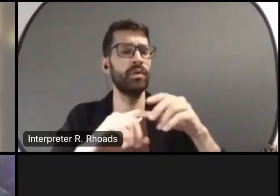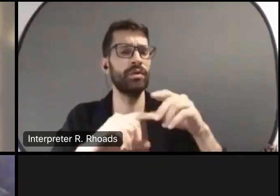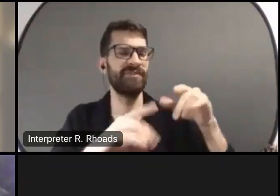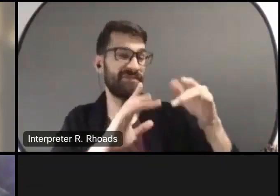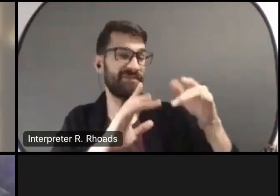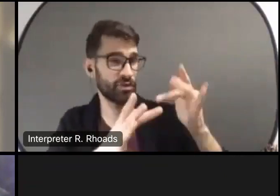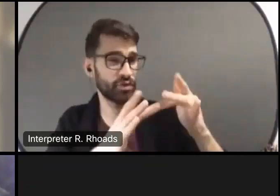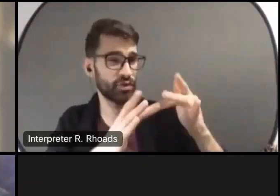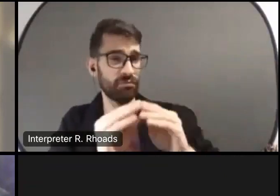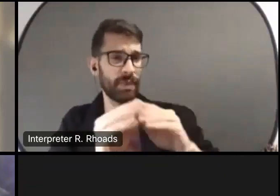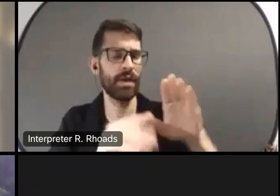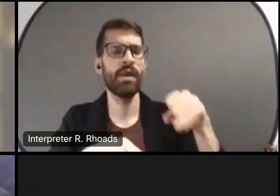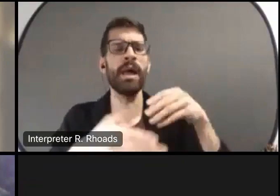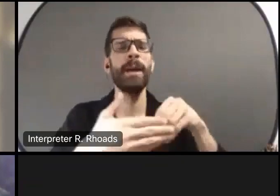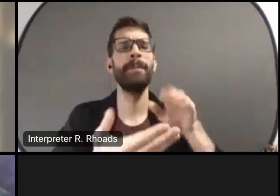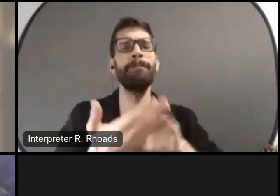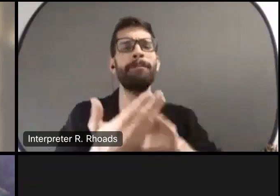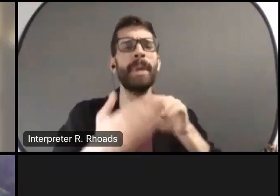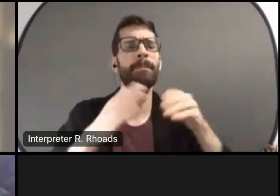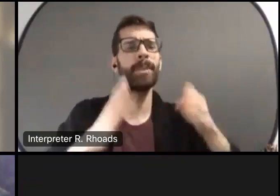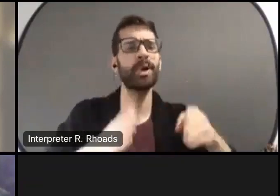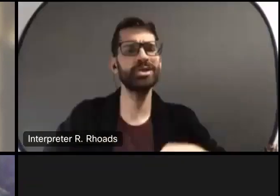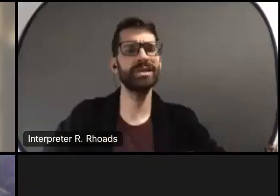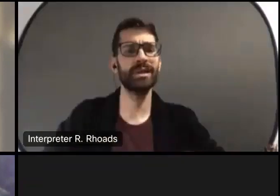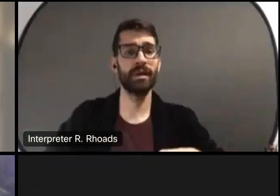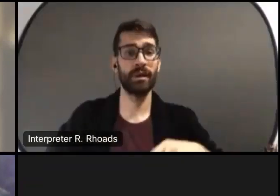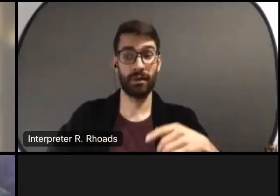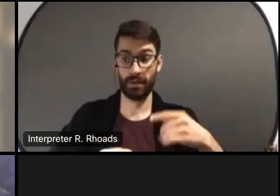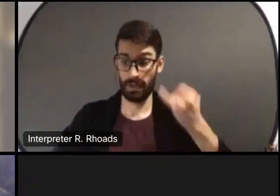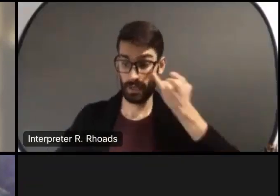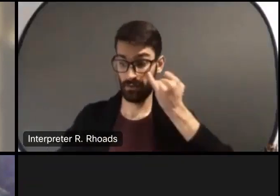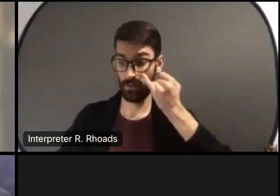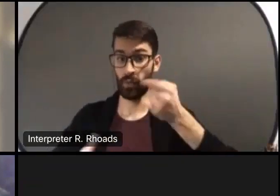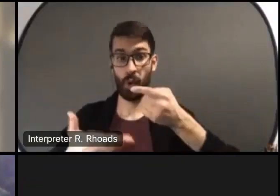or even in person meetings, we can halt the conversation. There's been some conversation